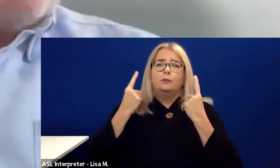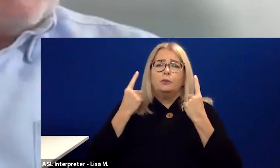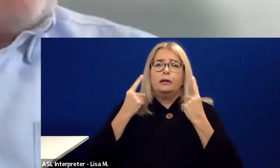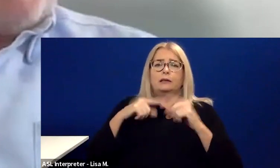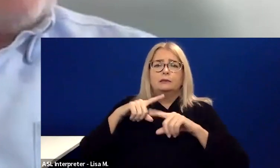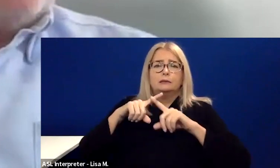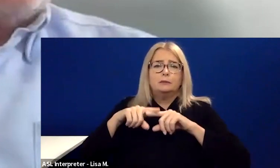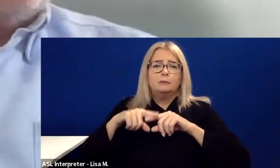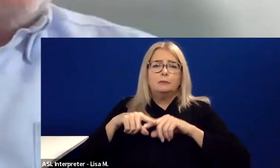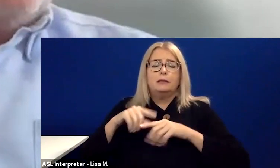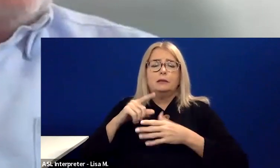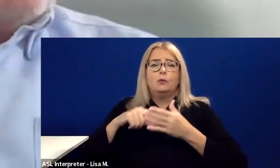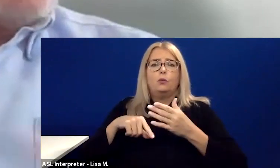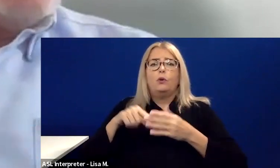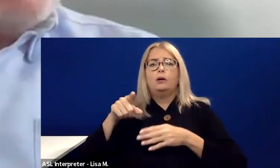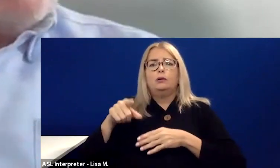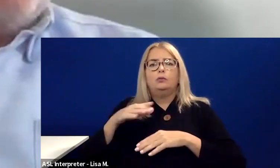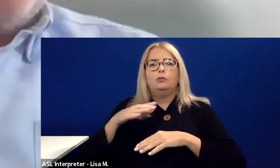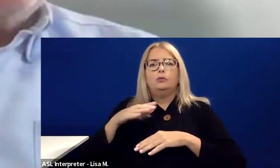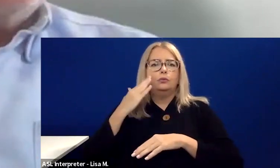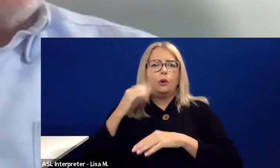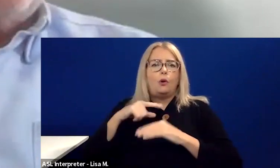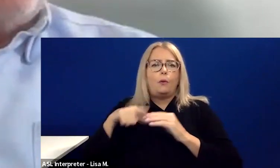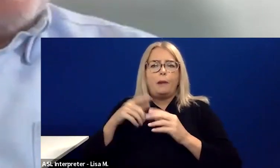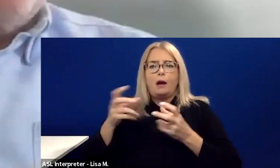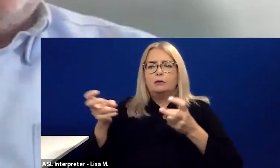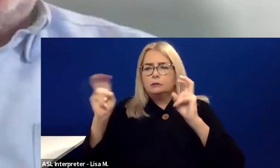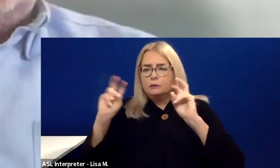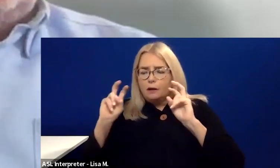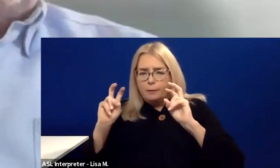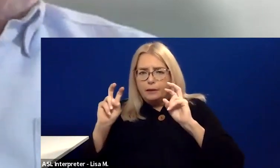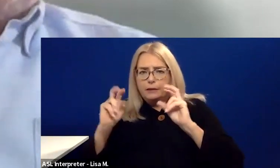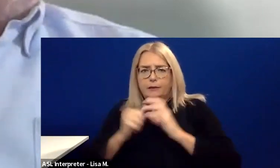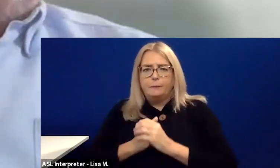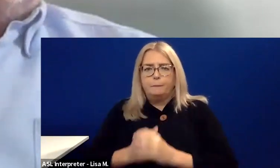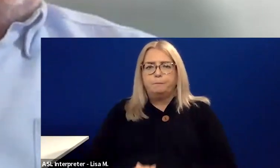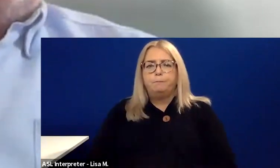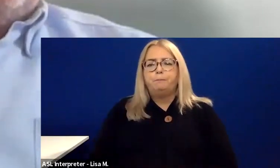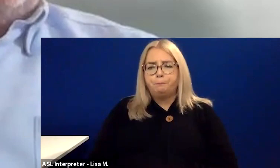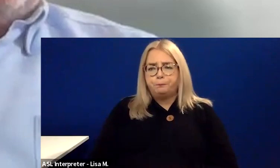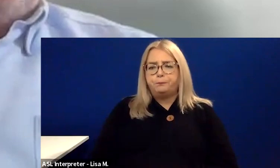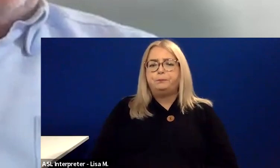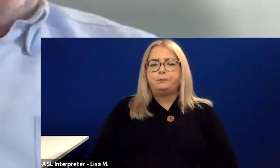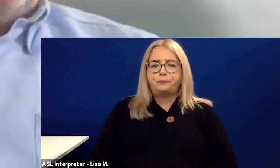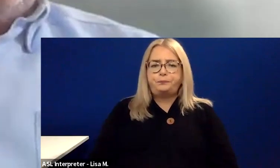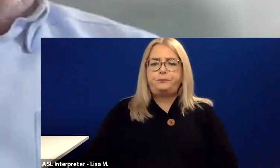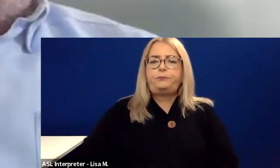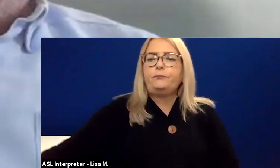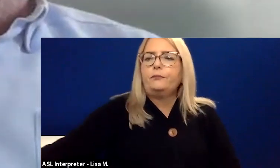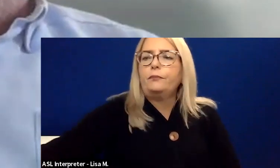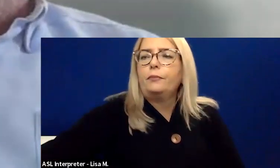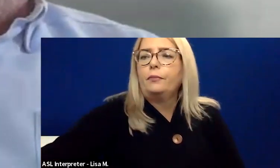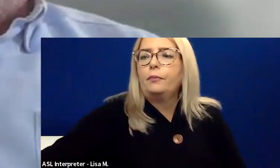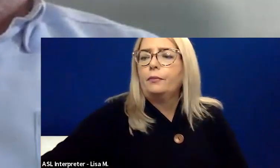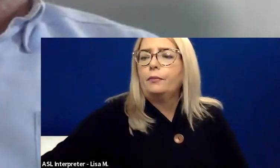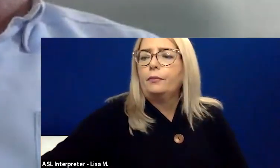the topic that you're that you're reading about listening about so forth all right that that the